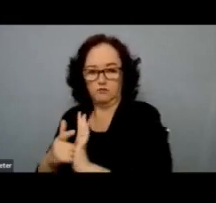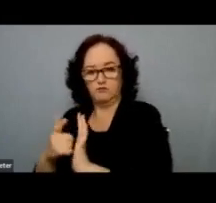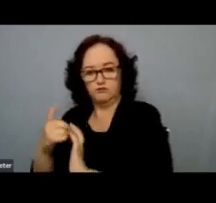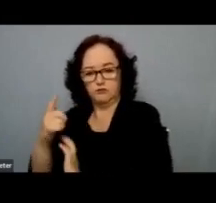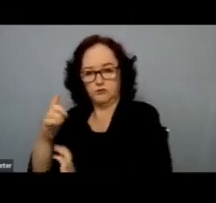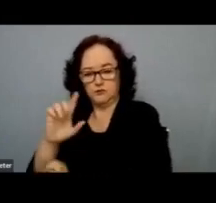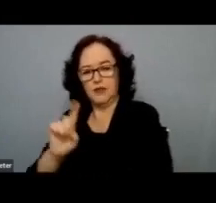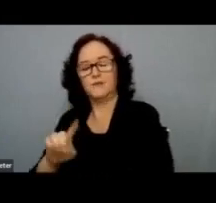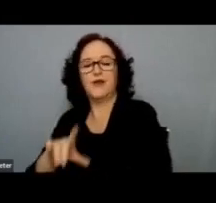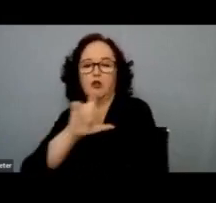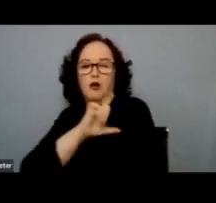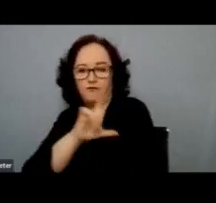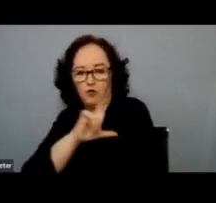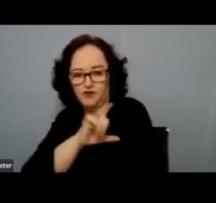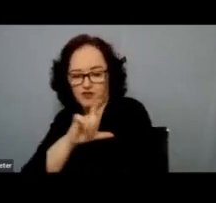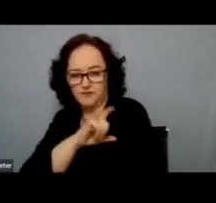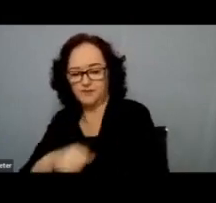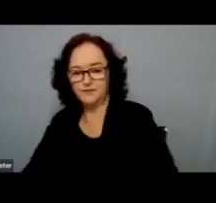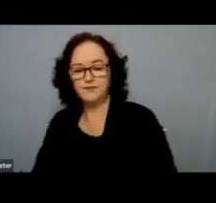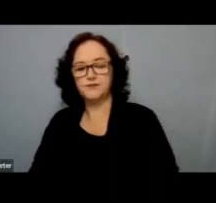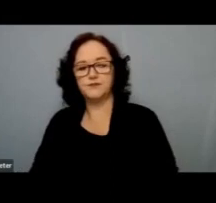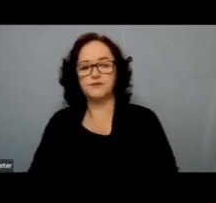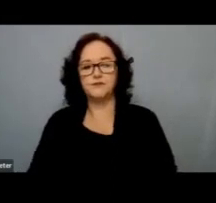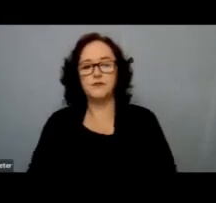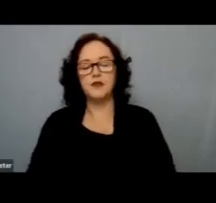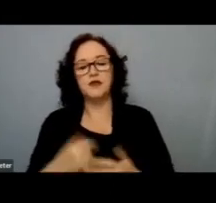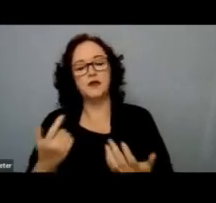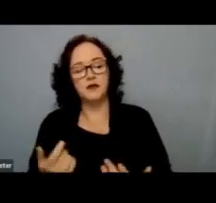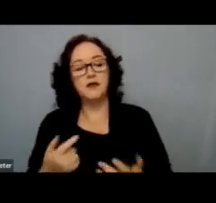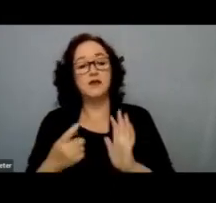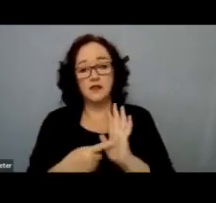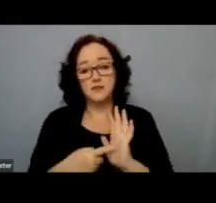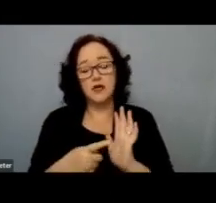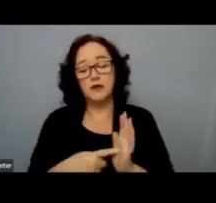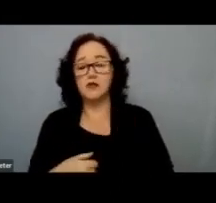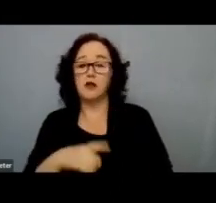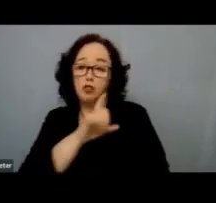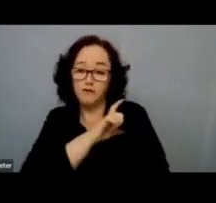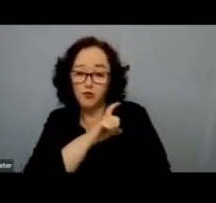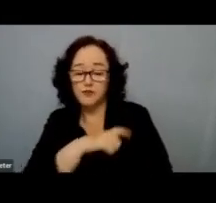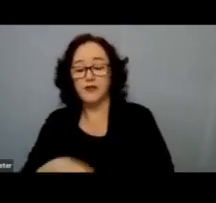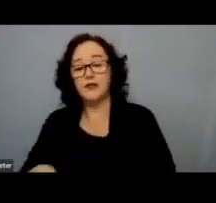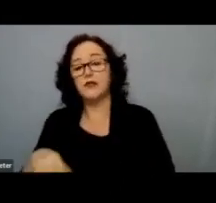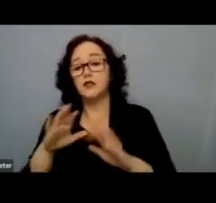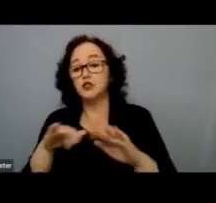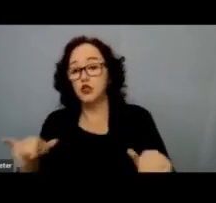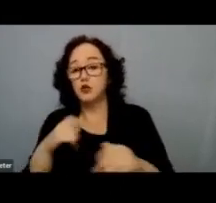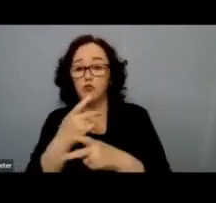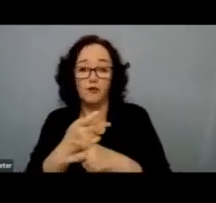child welfare agency. And that is not to say that sometimes law enforcement and child welfare workers don't coordinate on